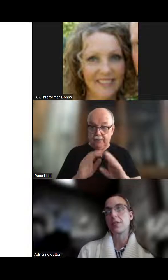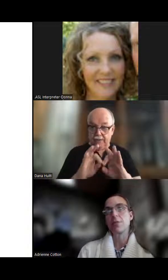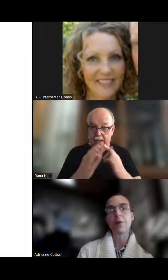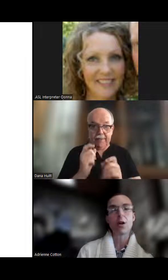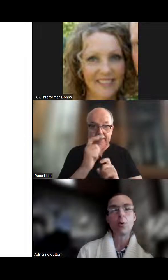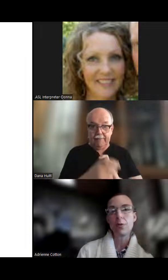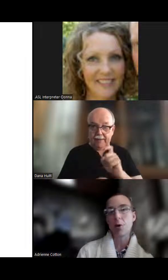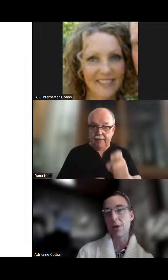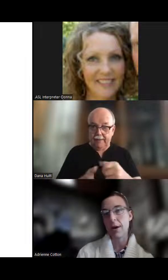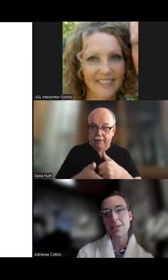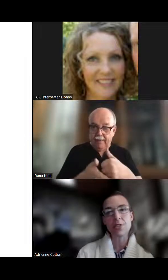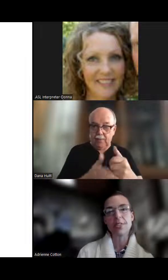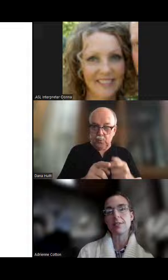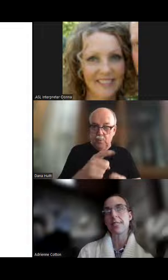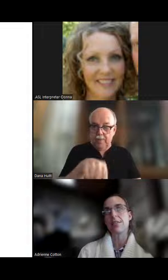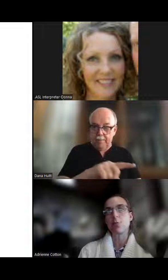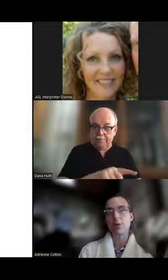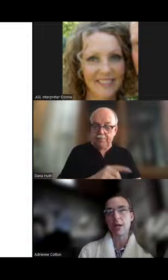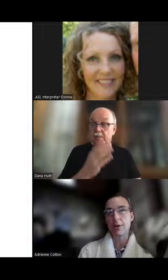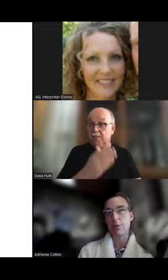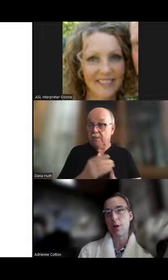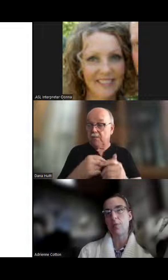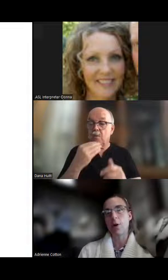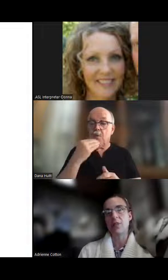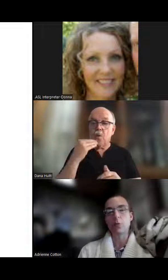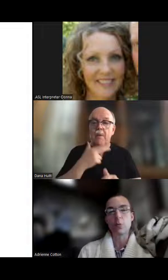a caregiver for some time and also had an unpaid